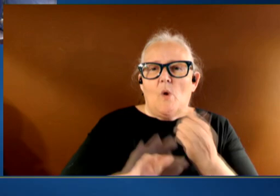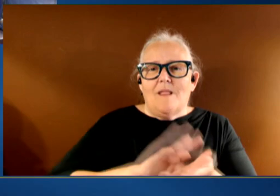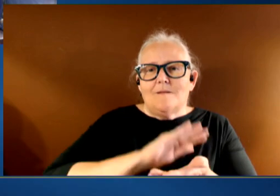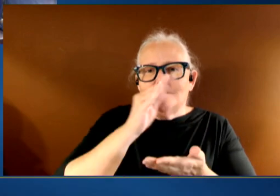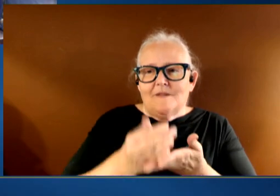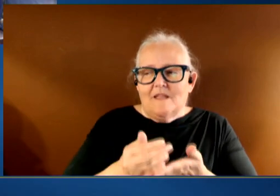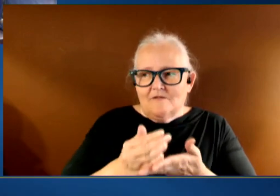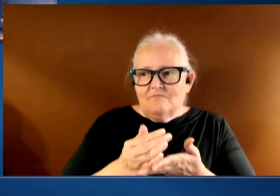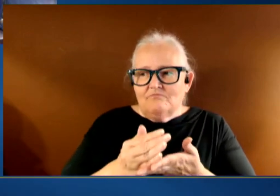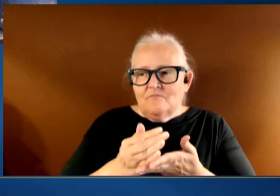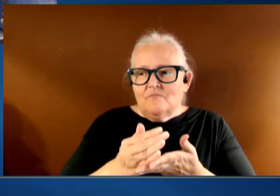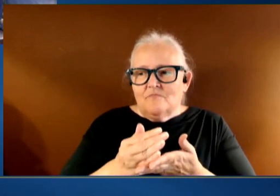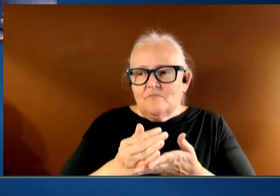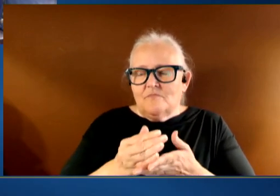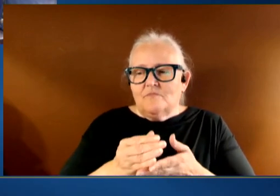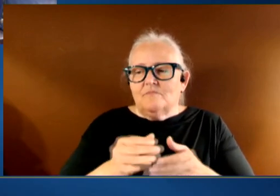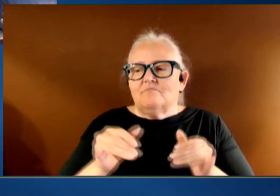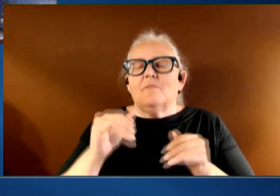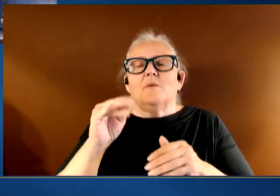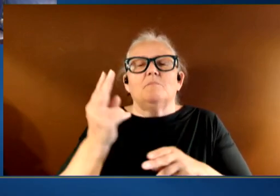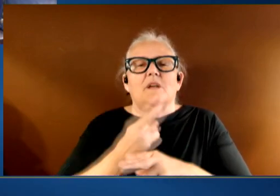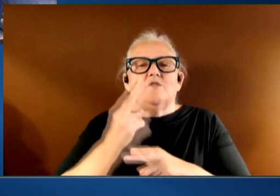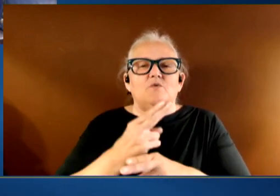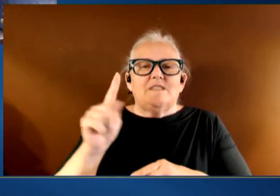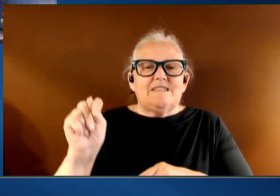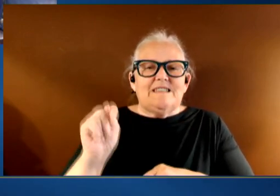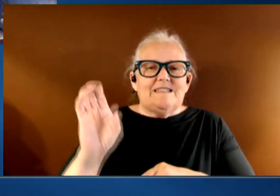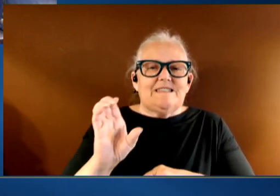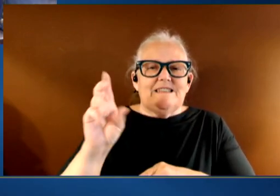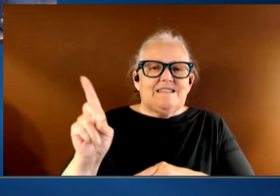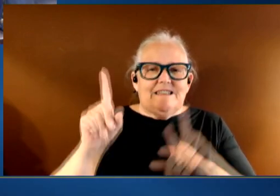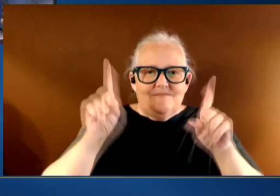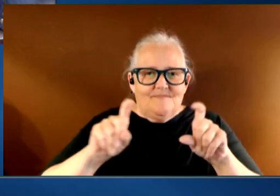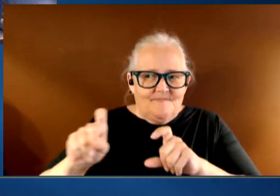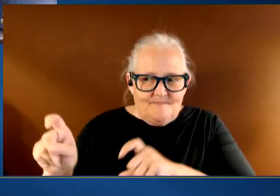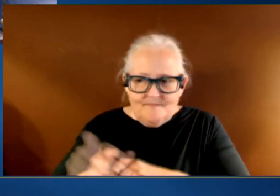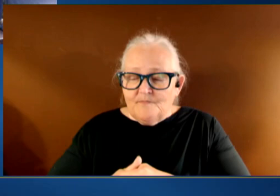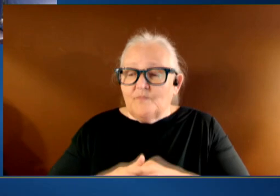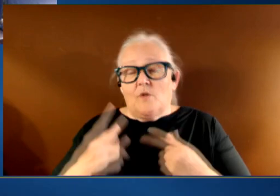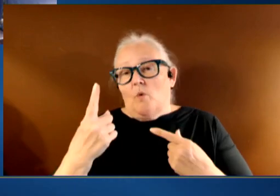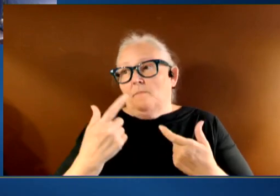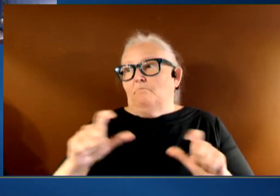Transcranial Doppler, or TCD. A major clinical benefit in the treatment of sickle cell disease